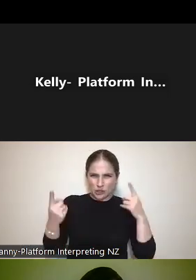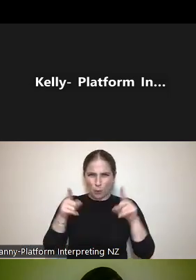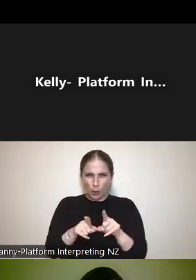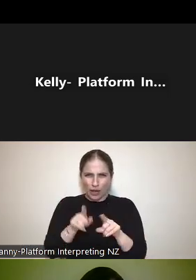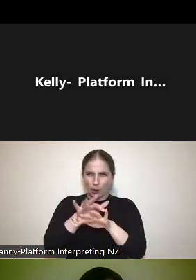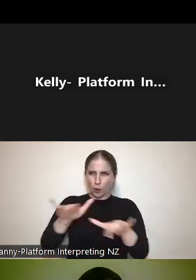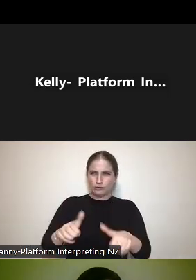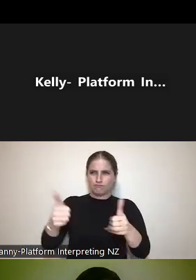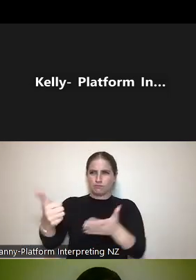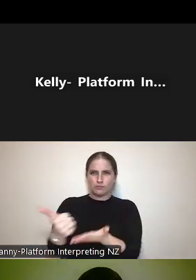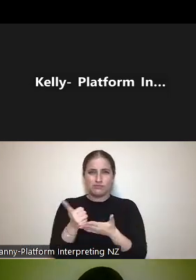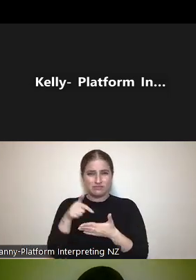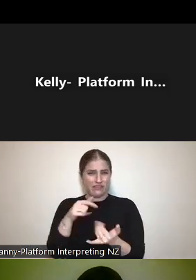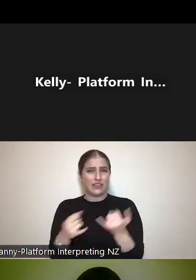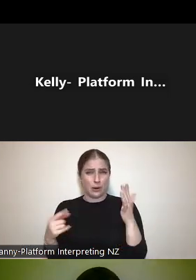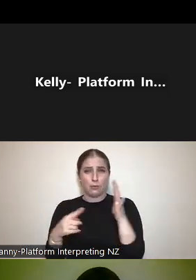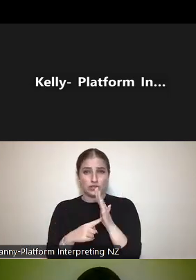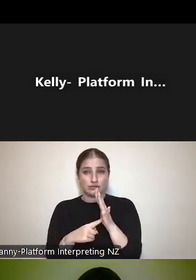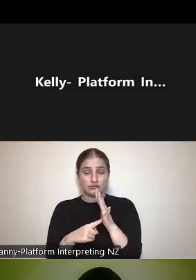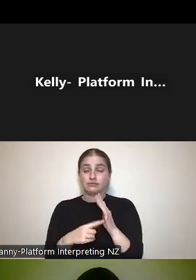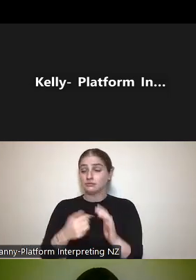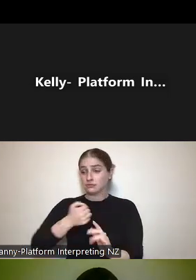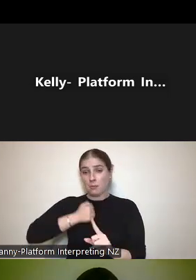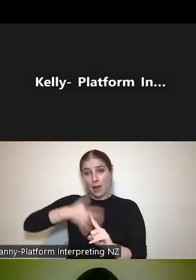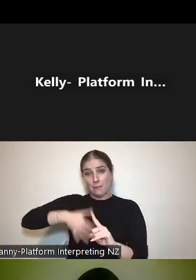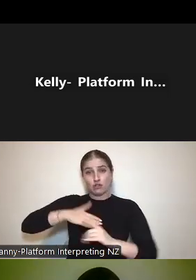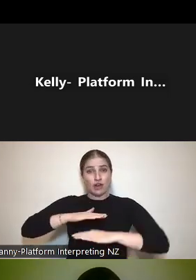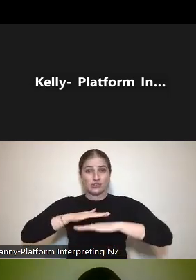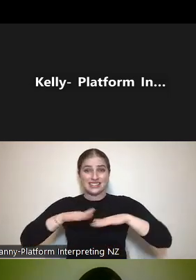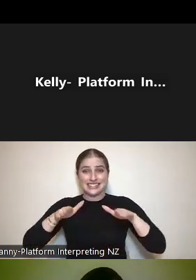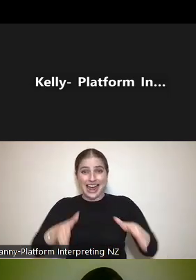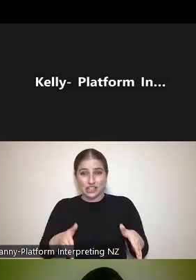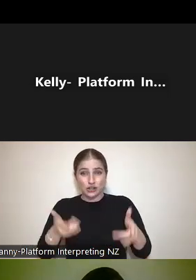So, my background is as a stage manager. I worked as a stage manager for many, many years,